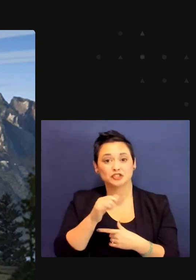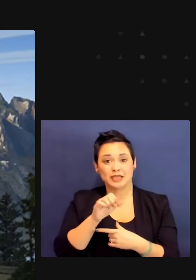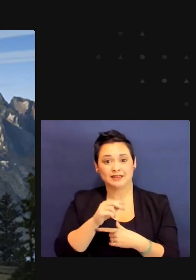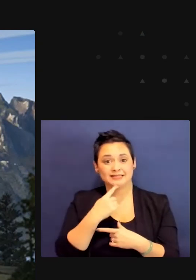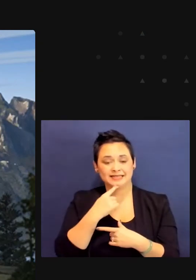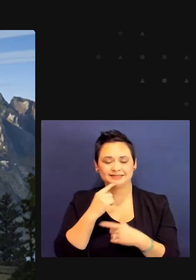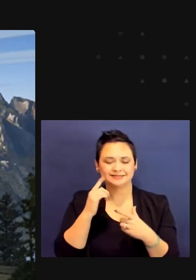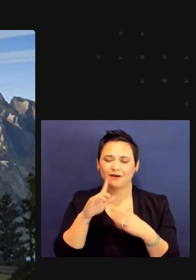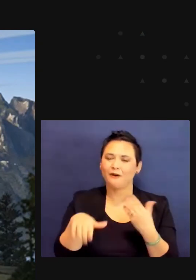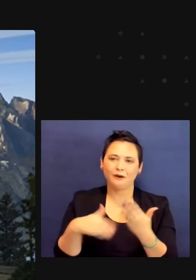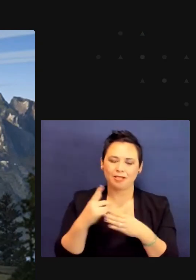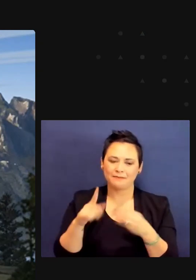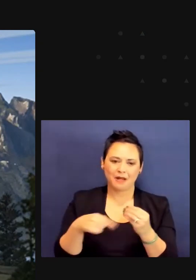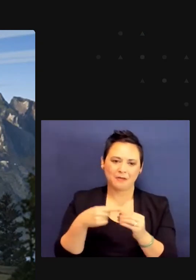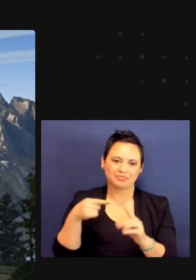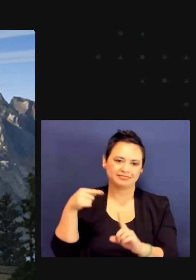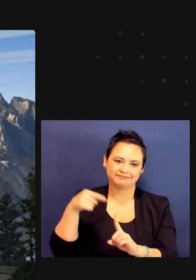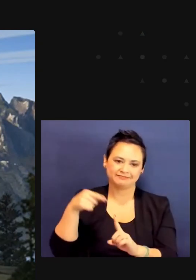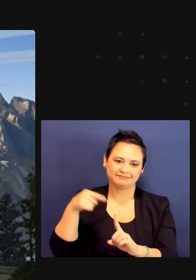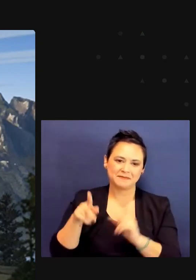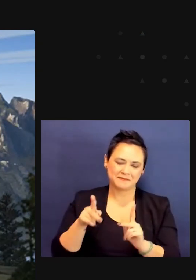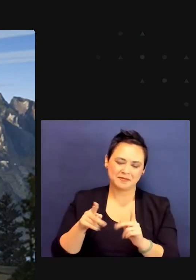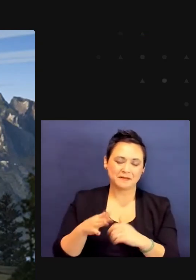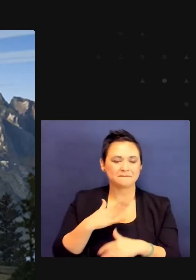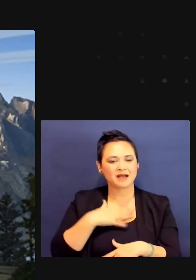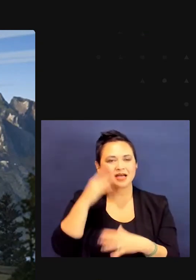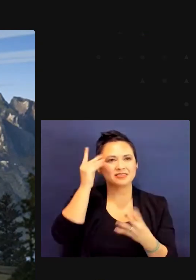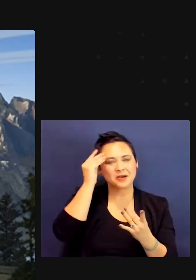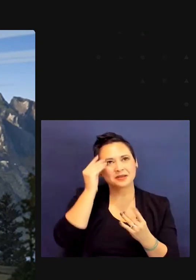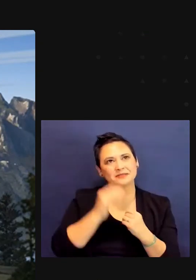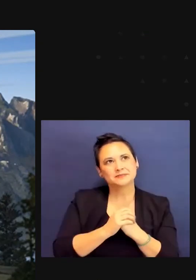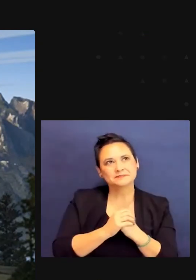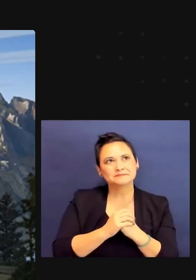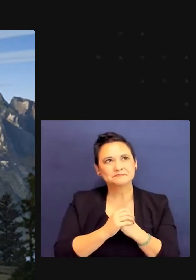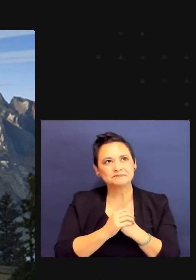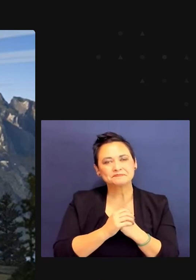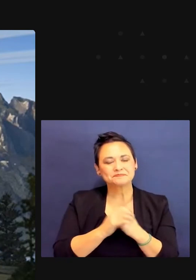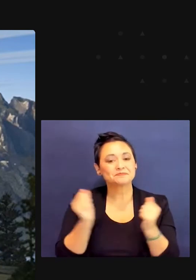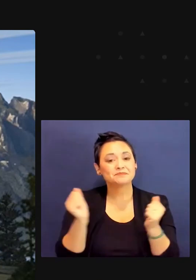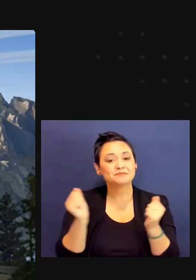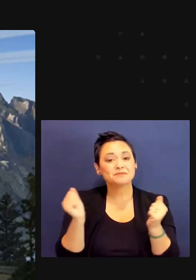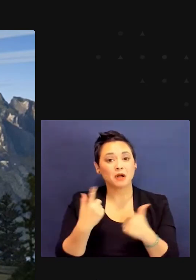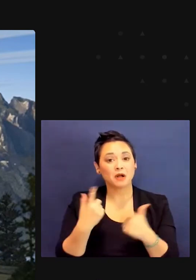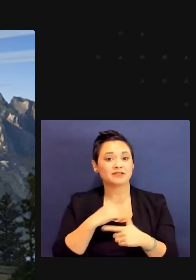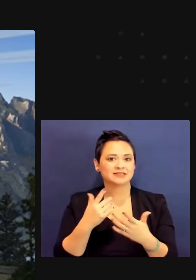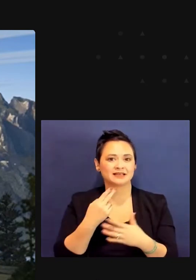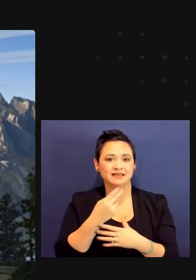all of us came up like Helen, Shannon and I all, Shannon and I probably more similar, came up through different functions.